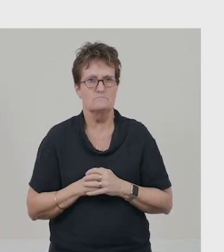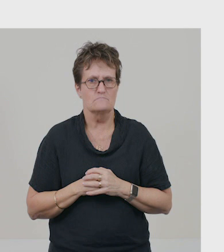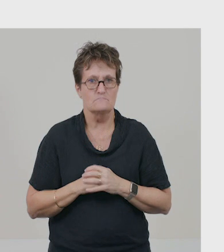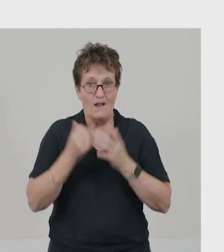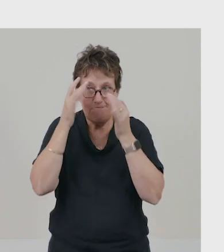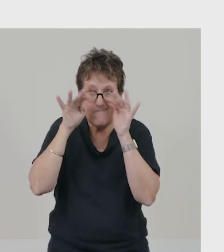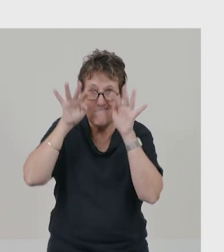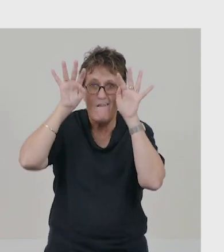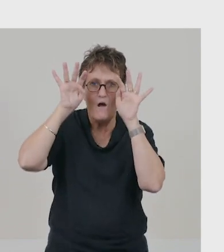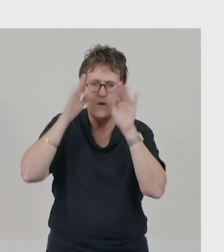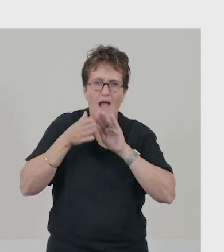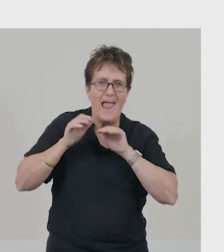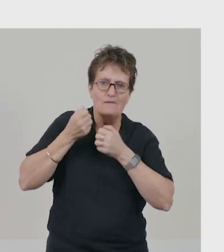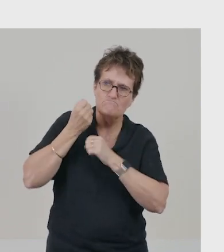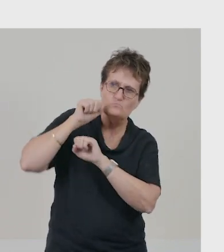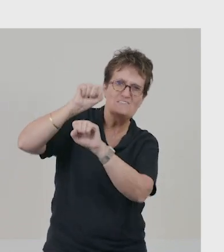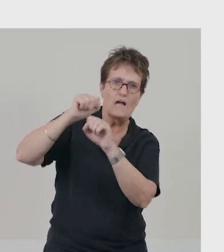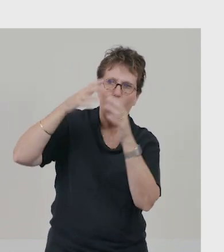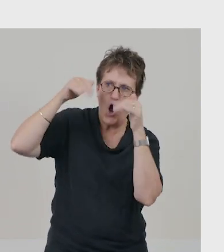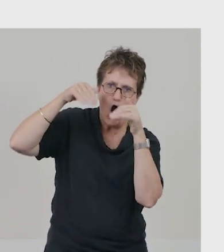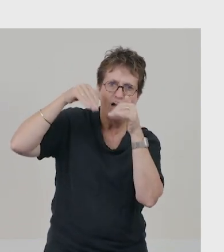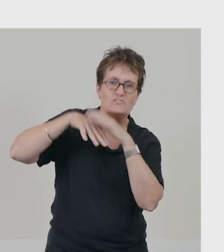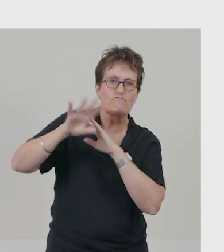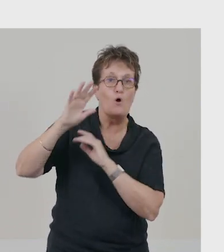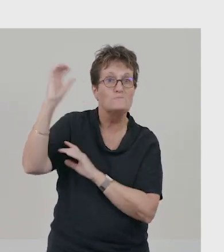Their bushy eyebrows help to protect their eyes from the sun,